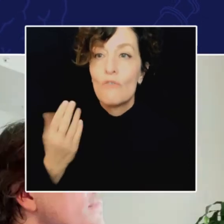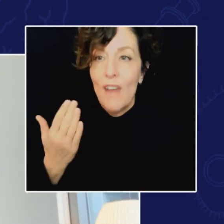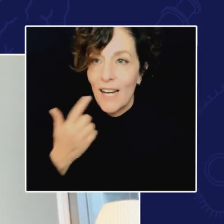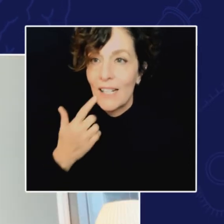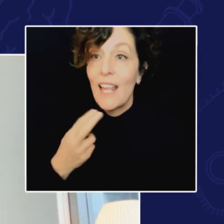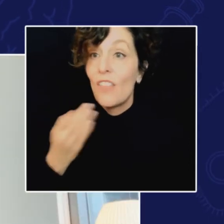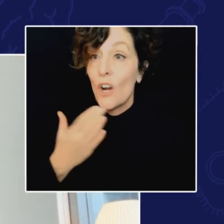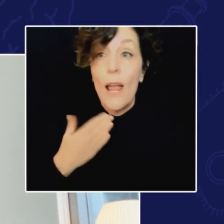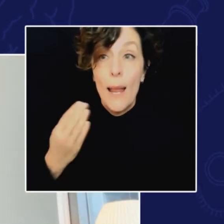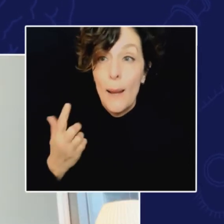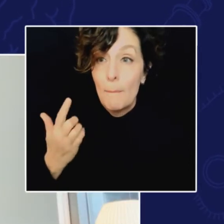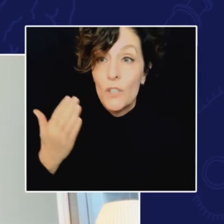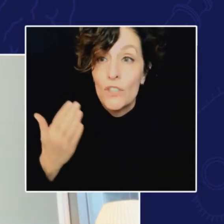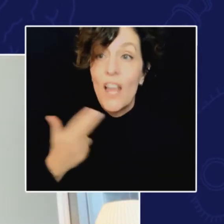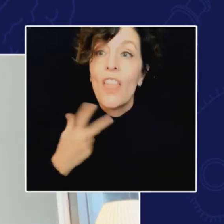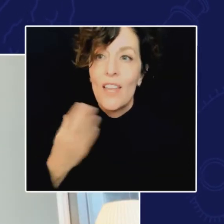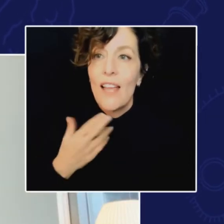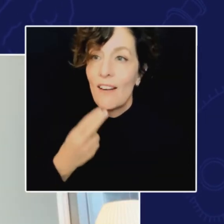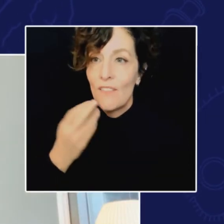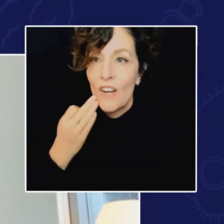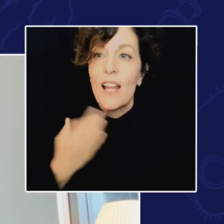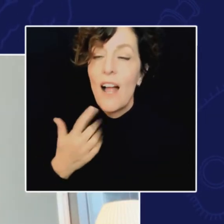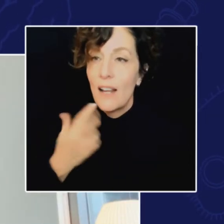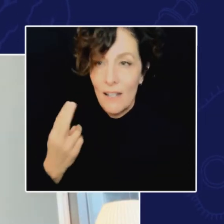Um, they're able to, uh, think at a very high level.